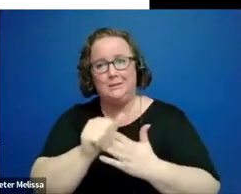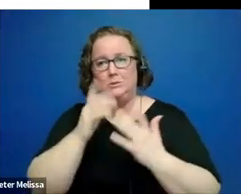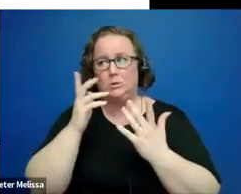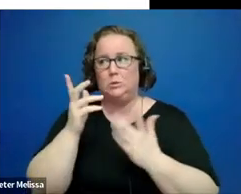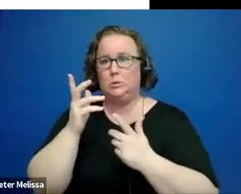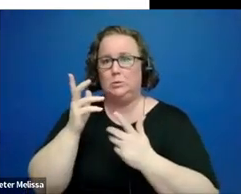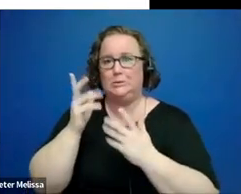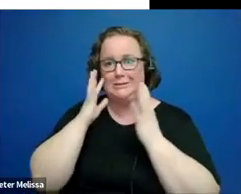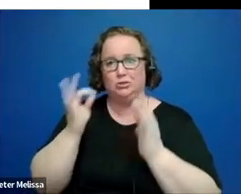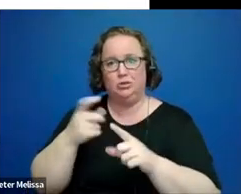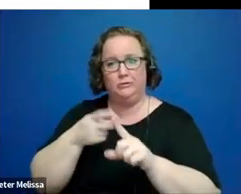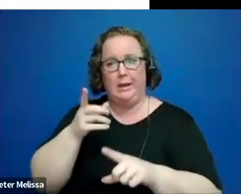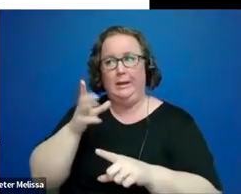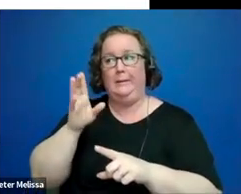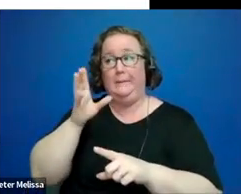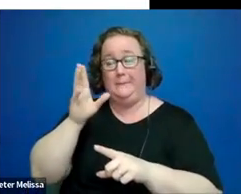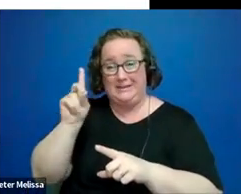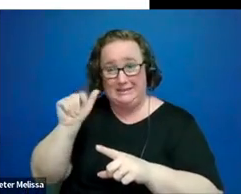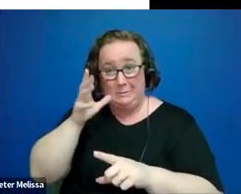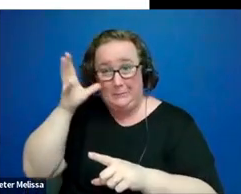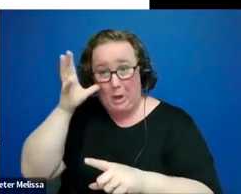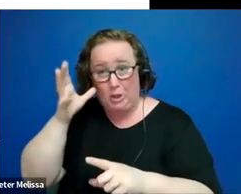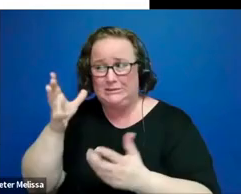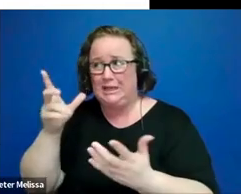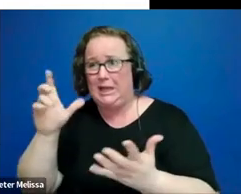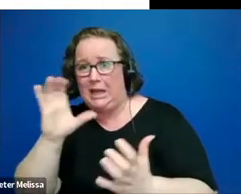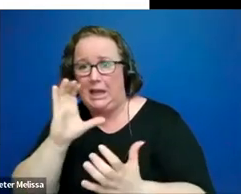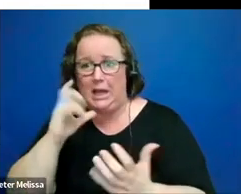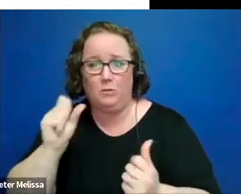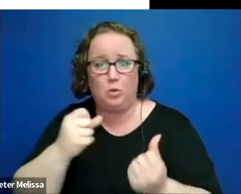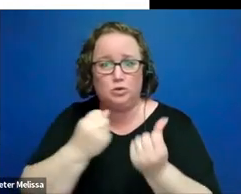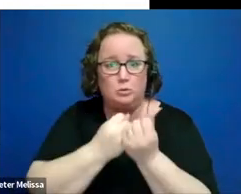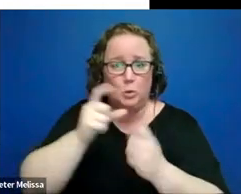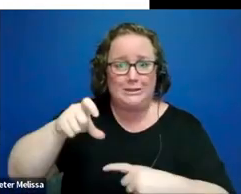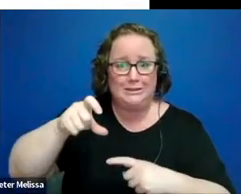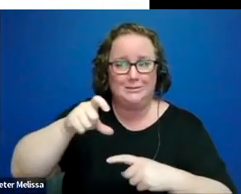unmet support needs and no formal structure for supports.